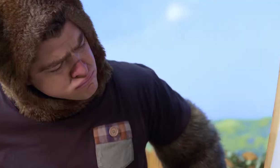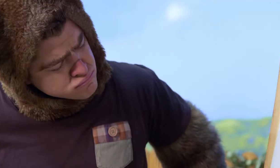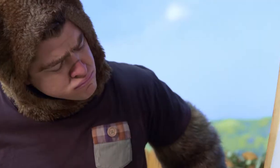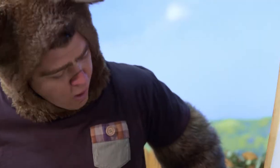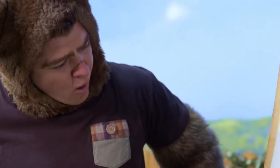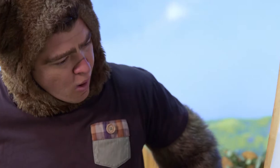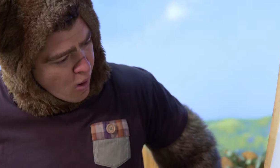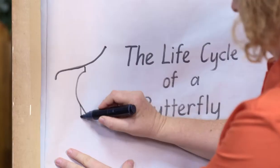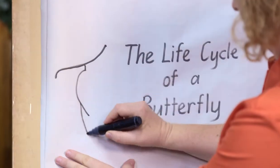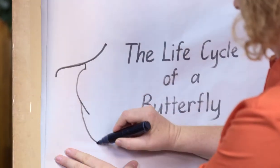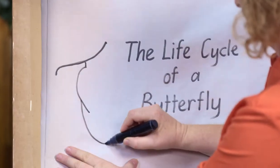Ooh.